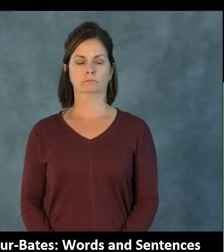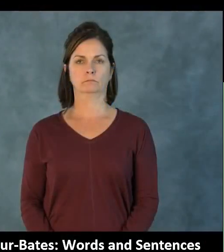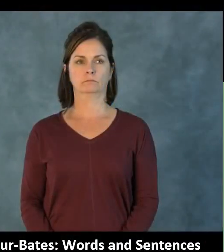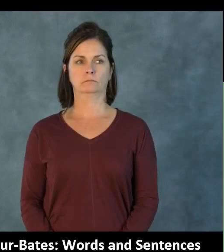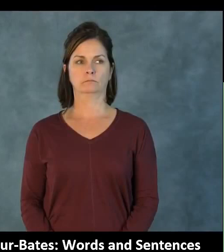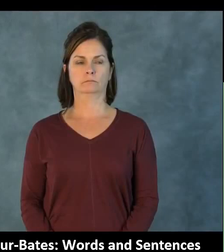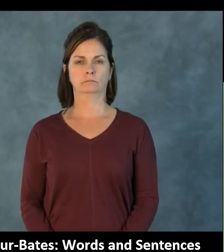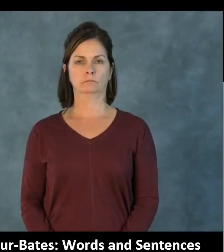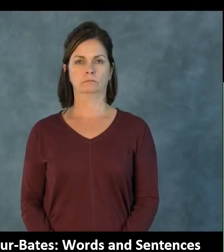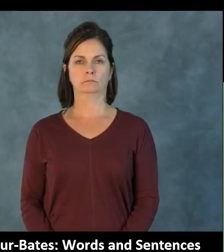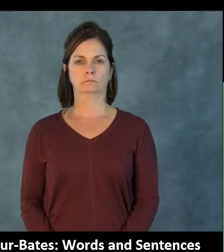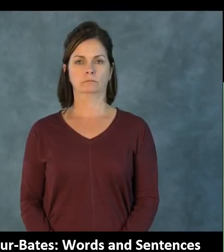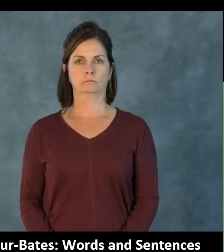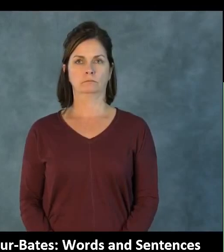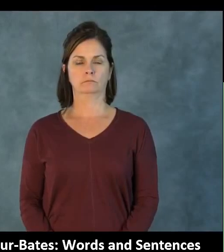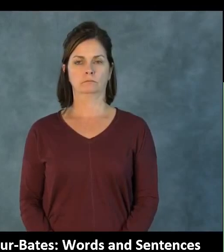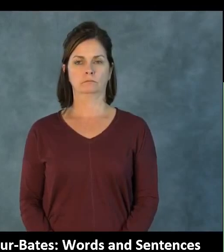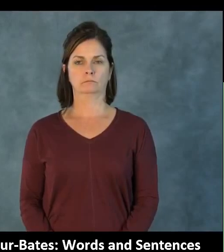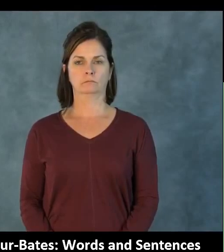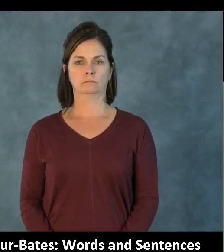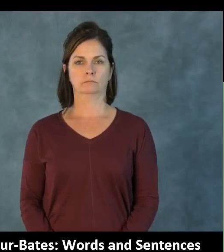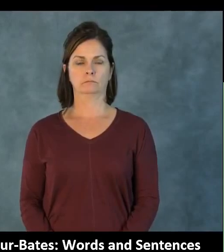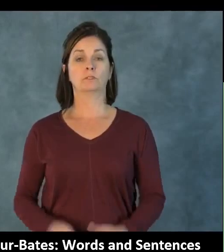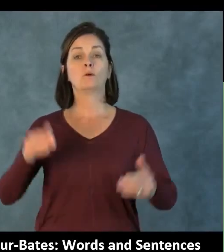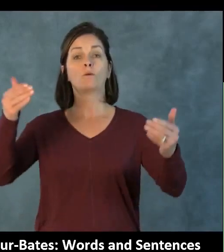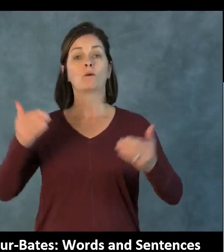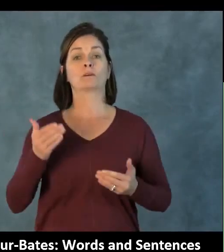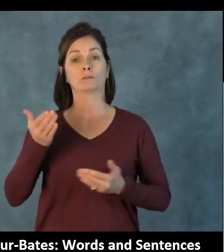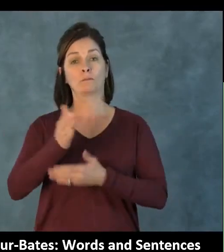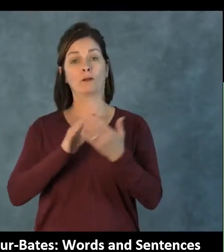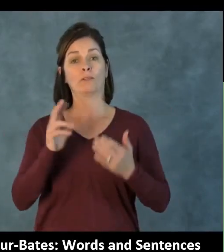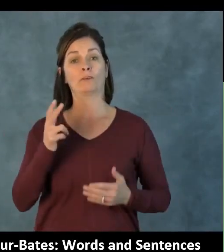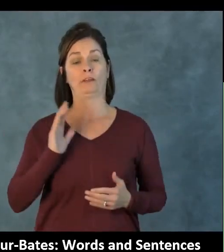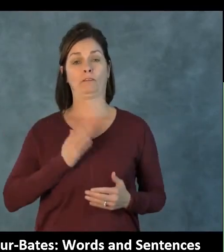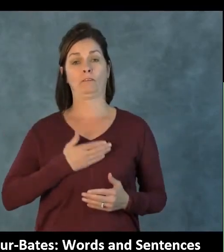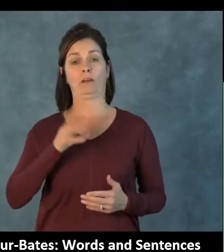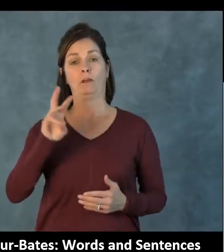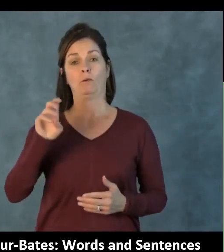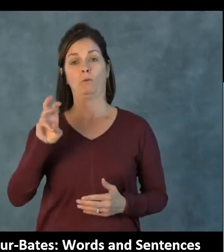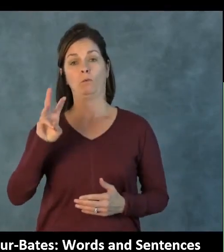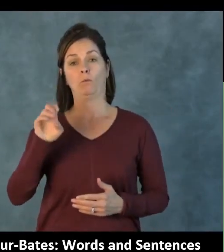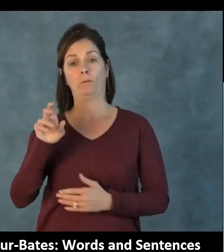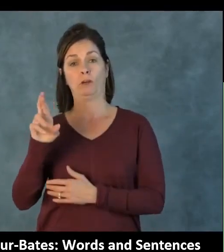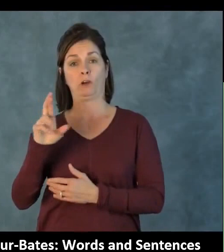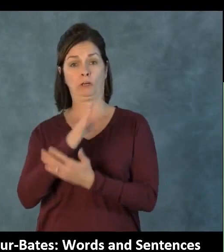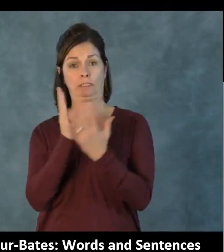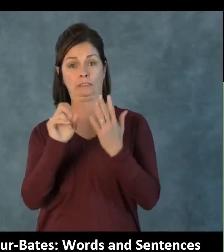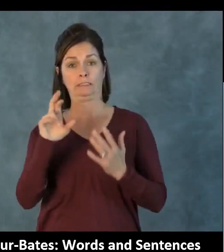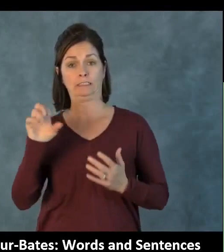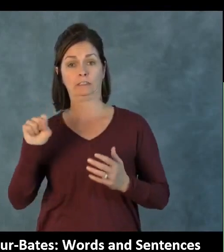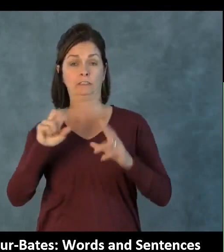Welcome to Part 3 of our webinar series: Assessments for Young Children. In today's webinar